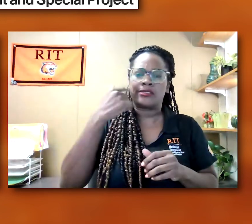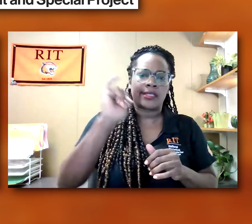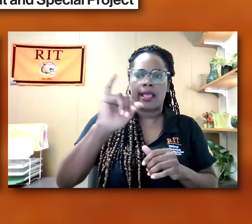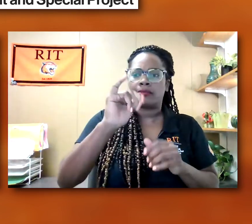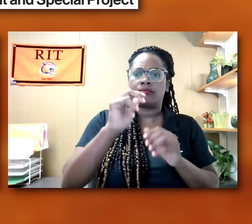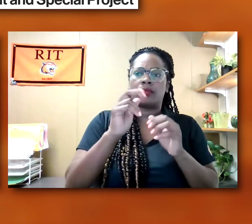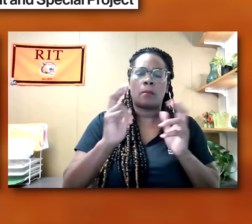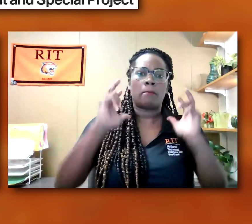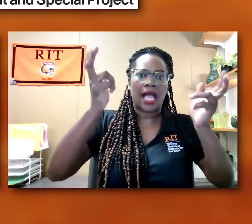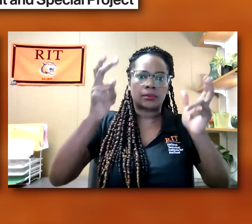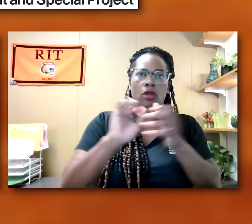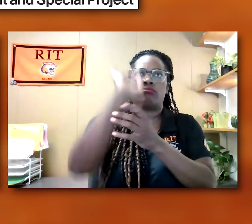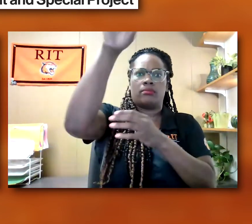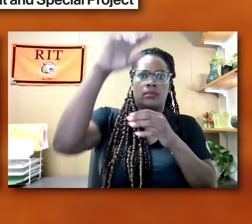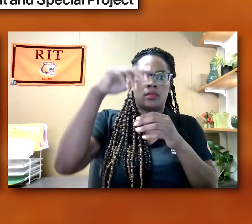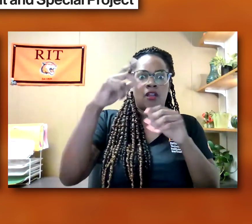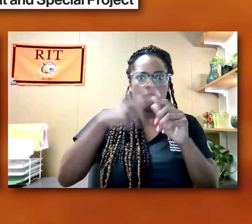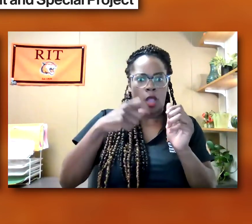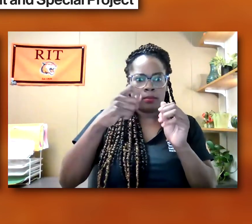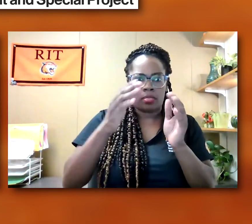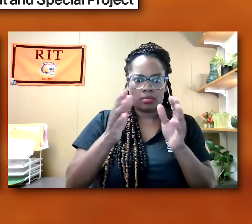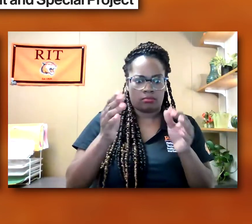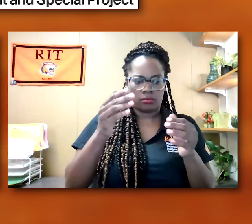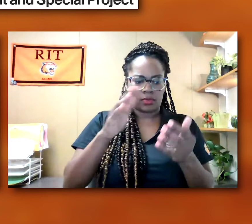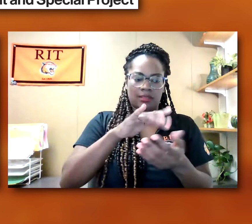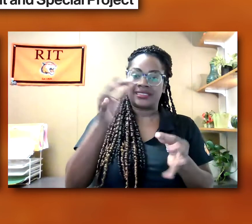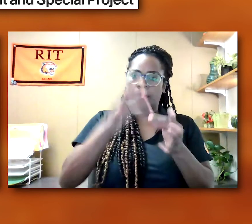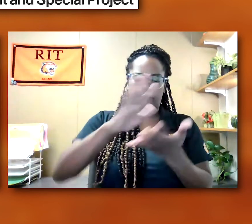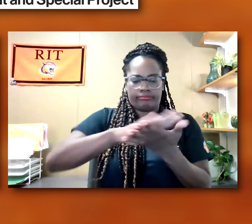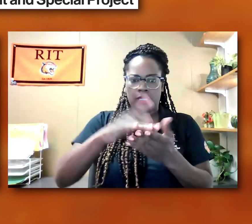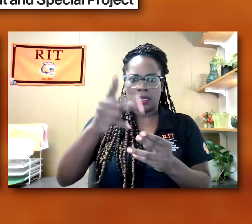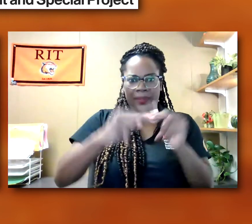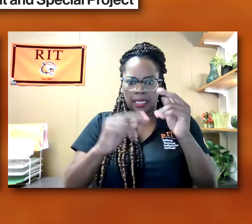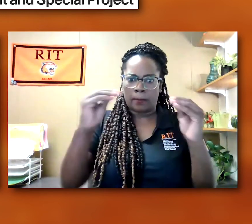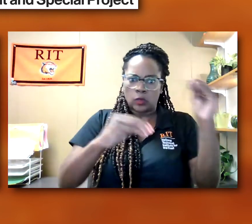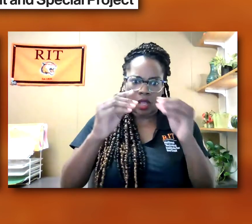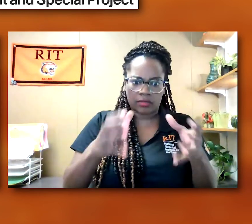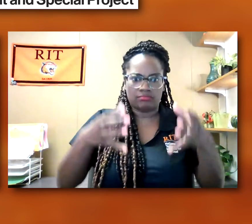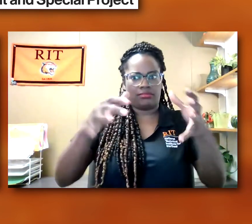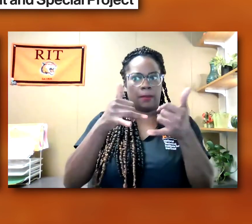And some examples of the things that come in those crates are, like, this thing, the trashketball,